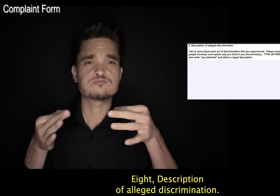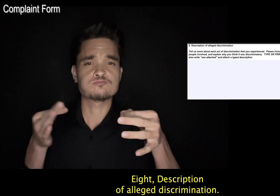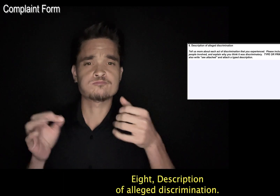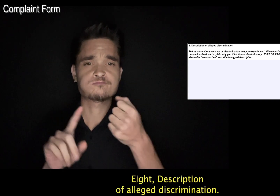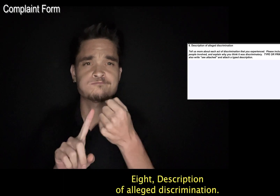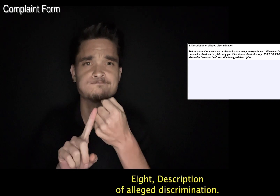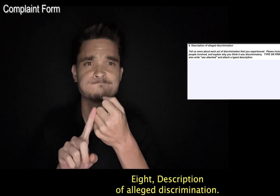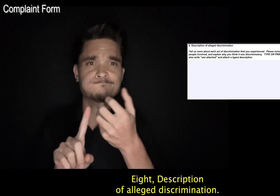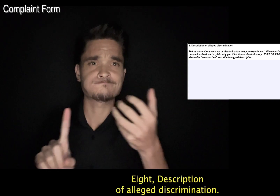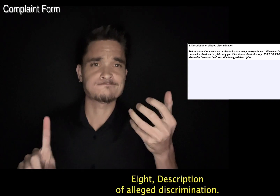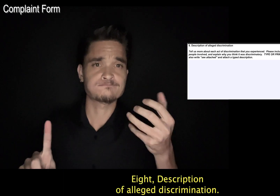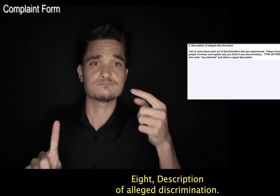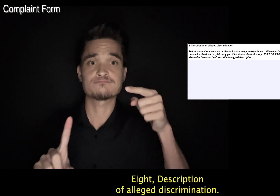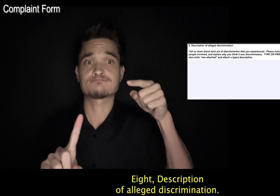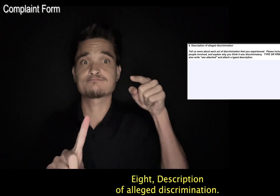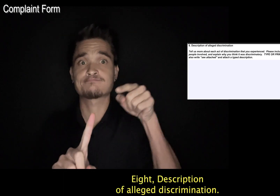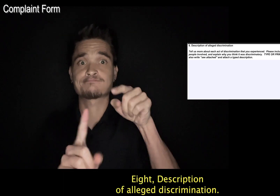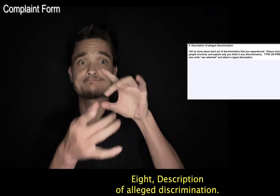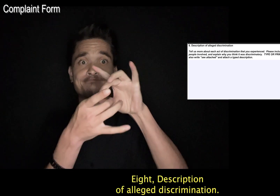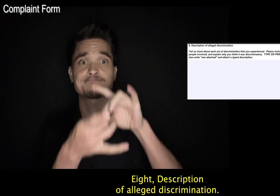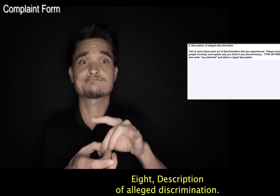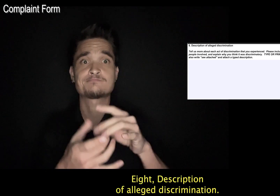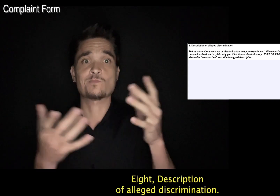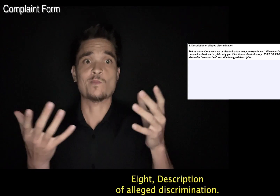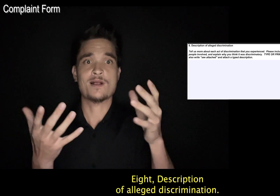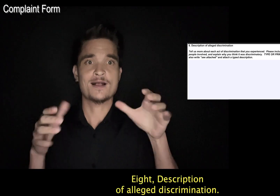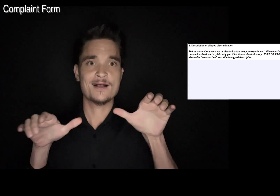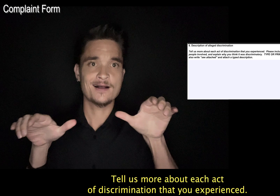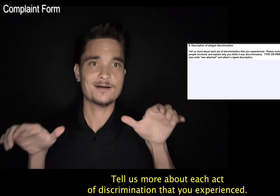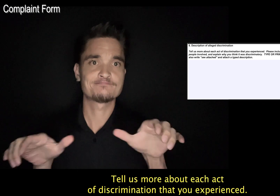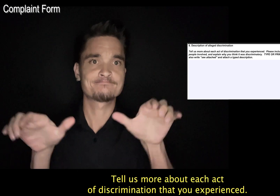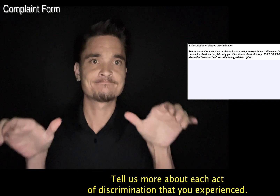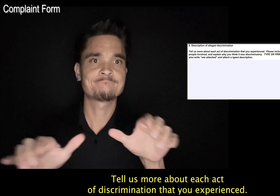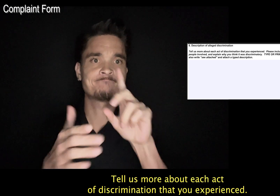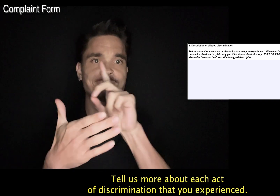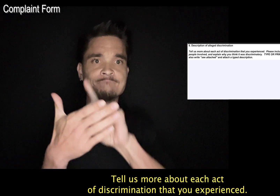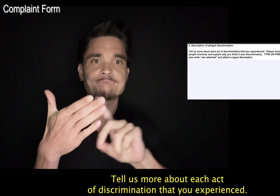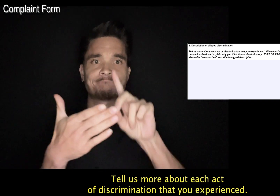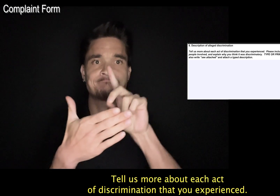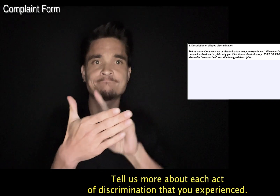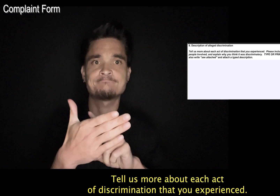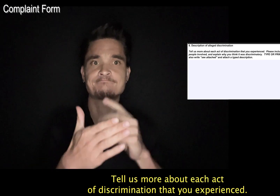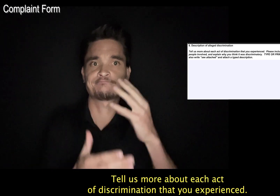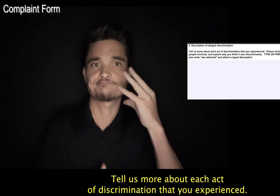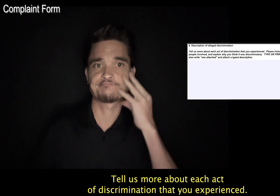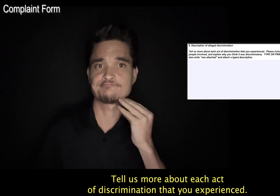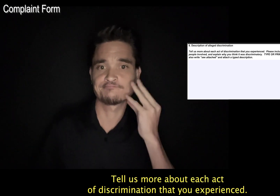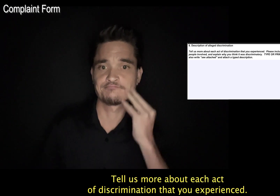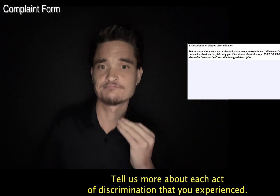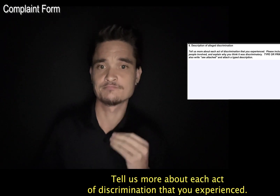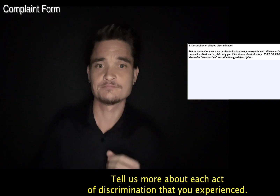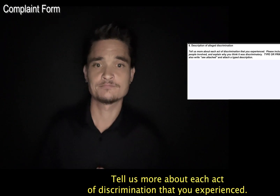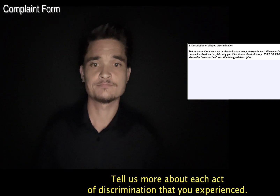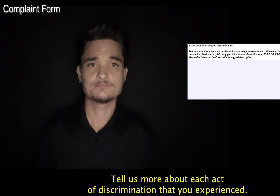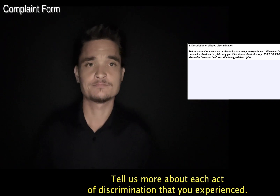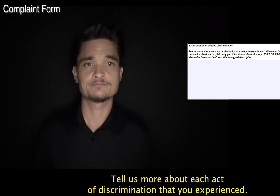Eight, Description of alleged discrimination. Tell us more about each act of discrimination that you experienced.